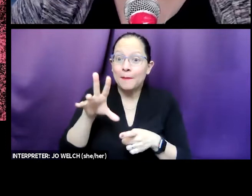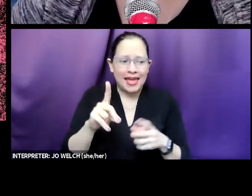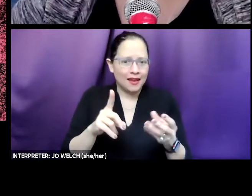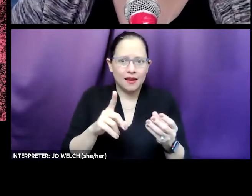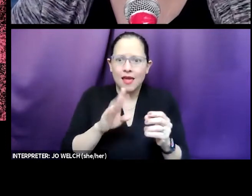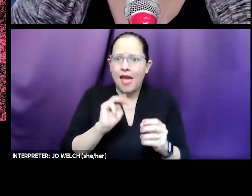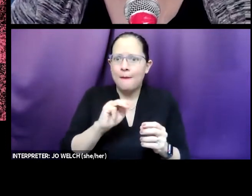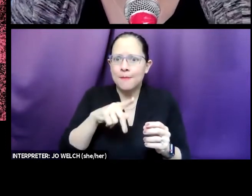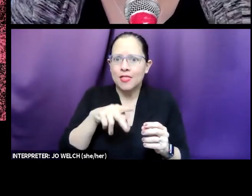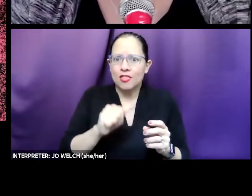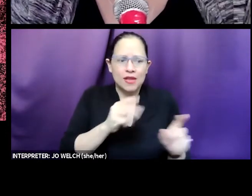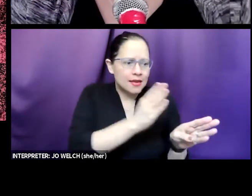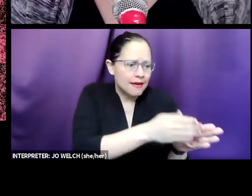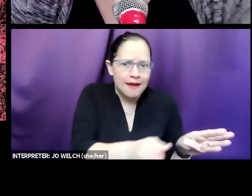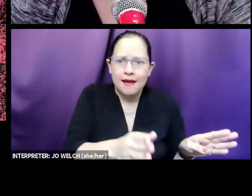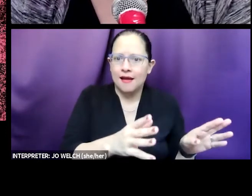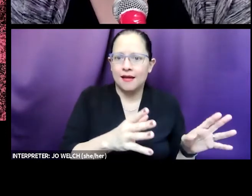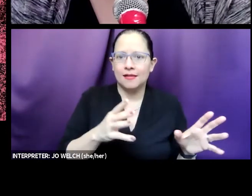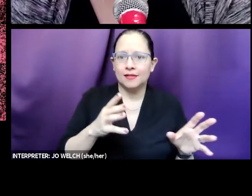No, I'm joking.